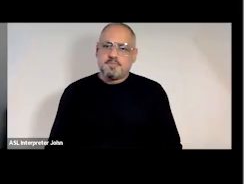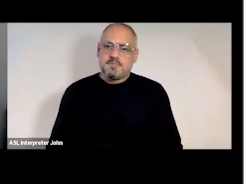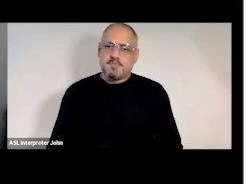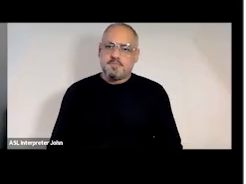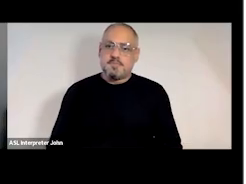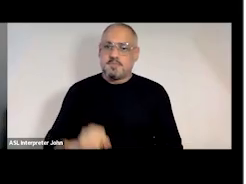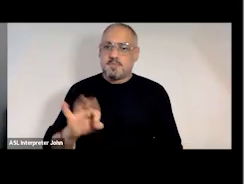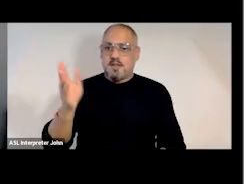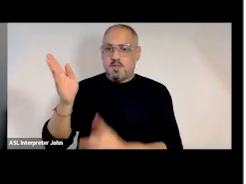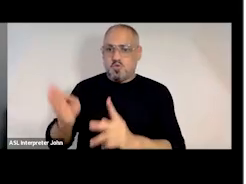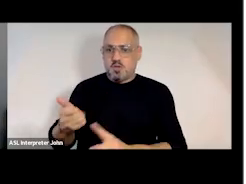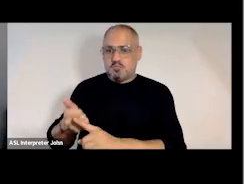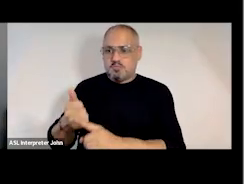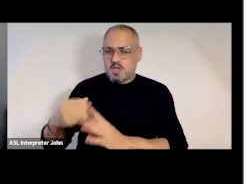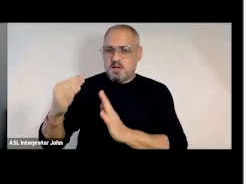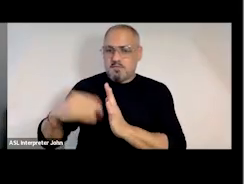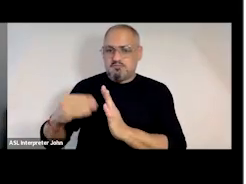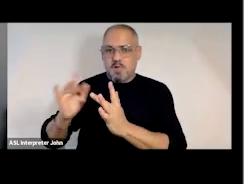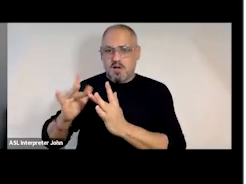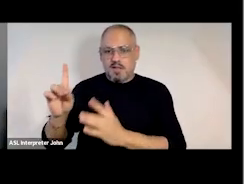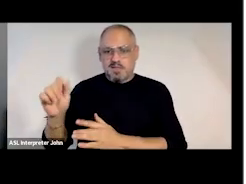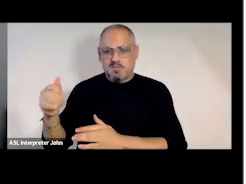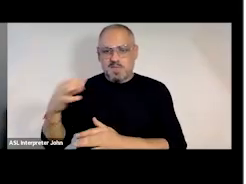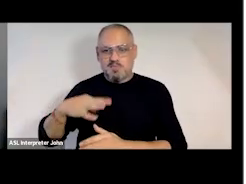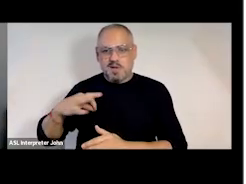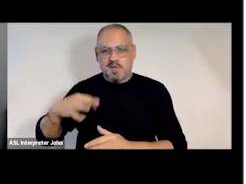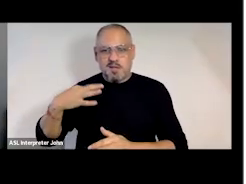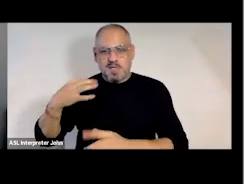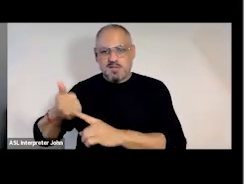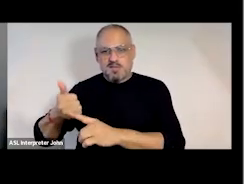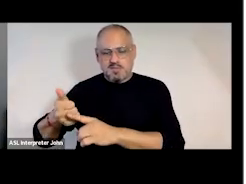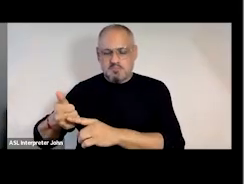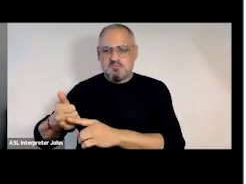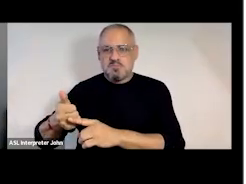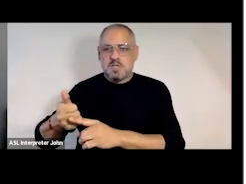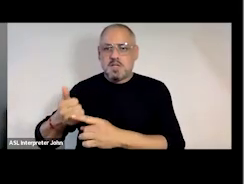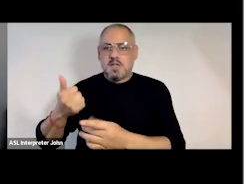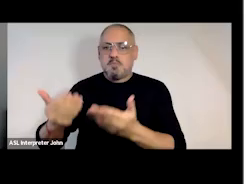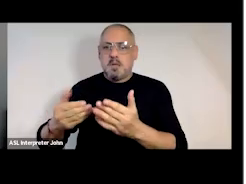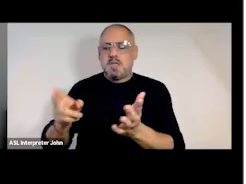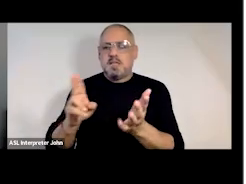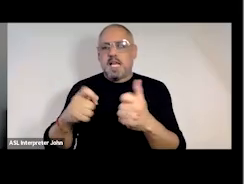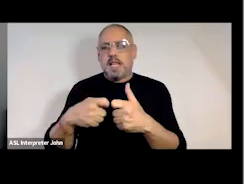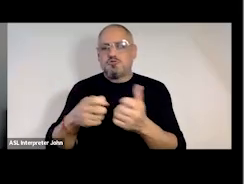If the person is able to complete their online disability benefit application online, they may be able to e-sign an-827